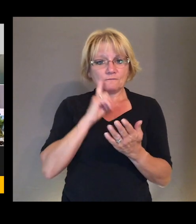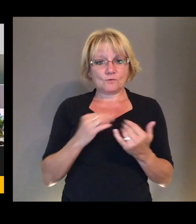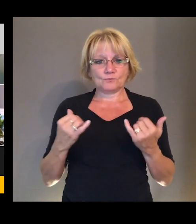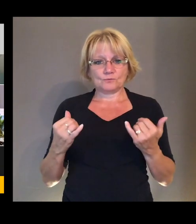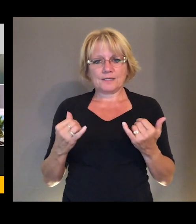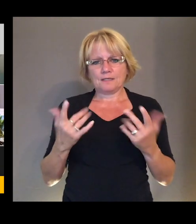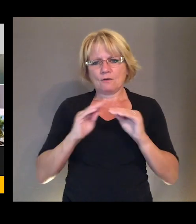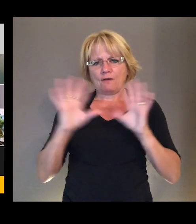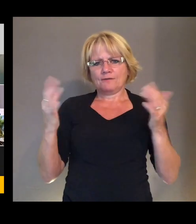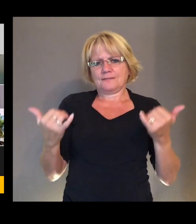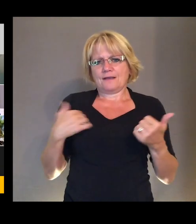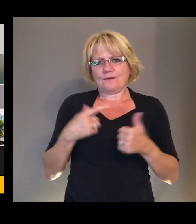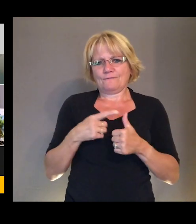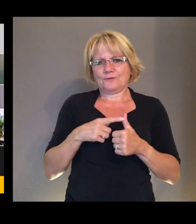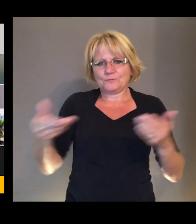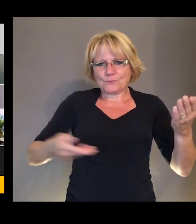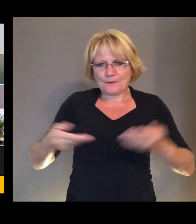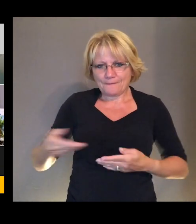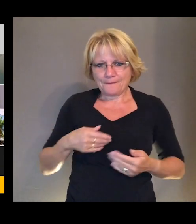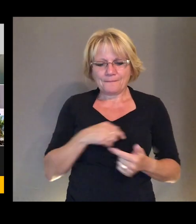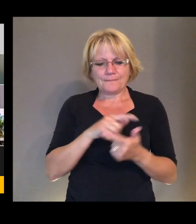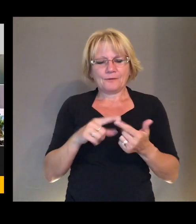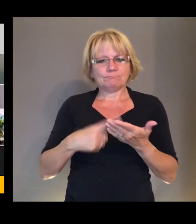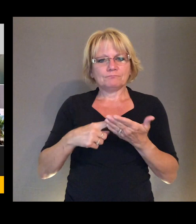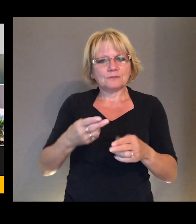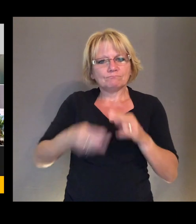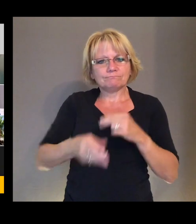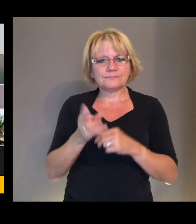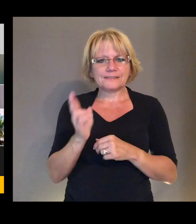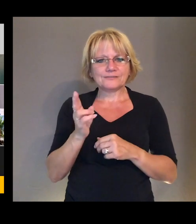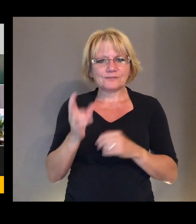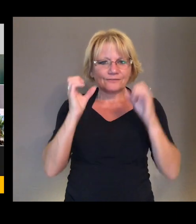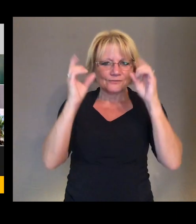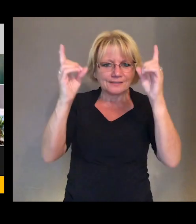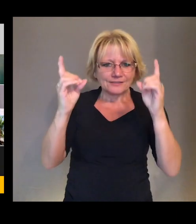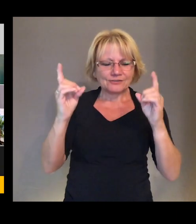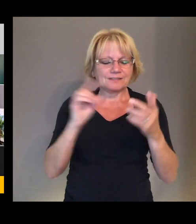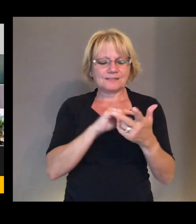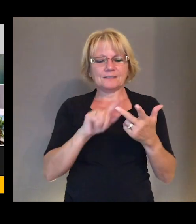Order of events today. Obviously I'm doing a welcoming right now, and I'll go over a brief history of education and equity,